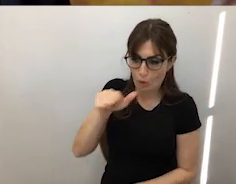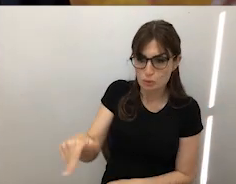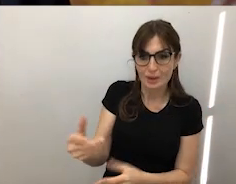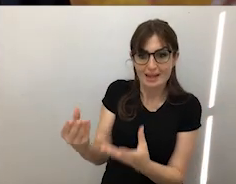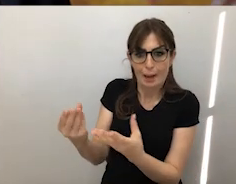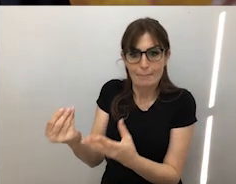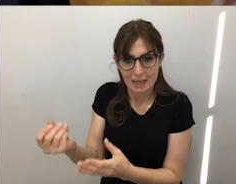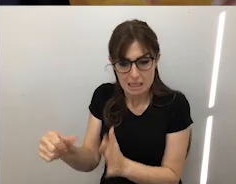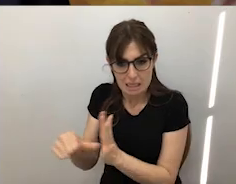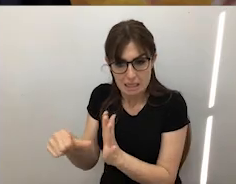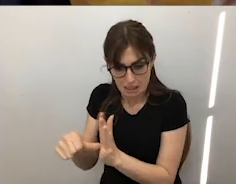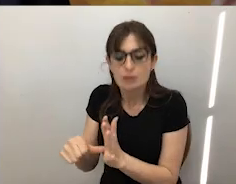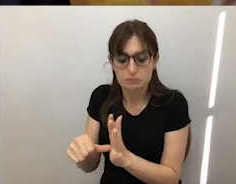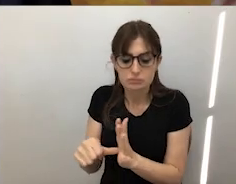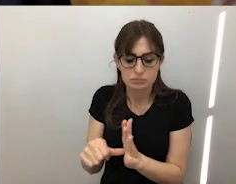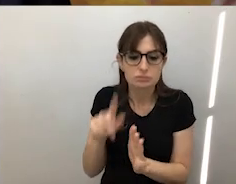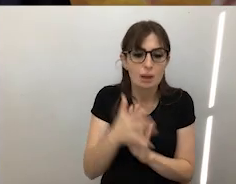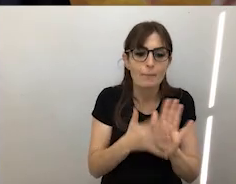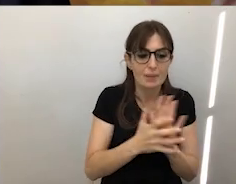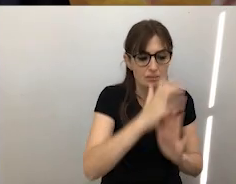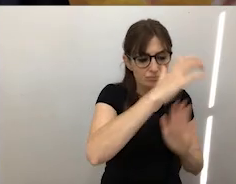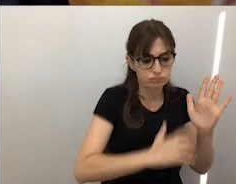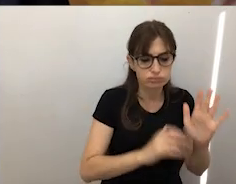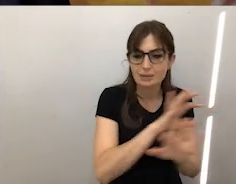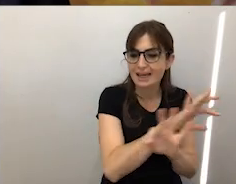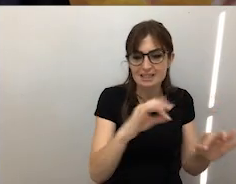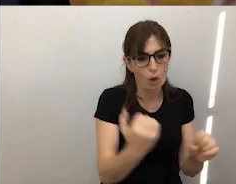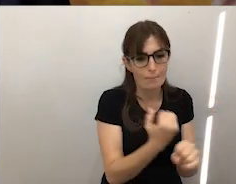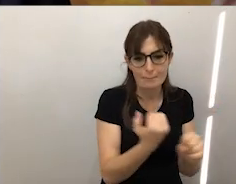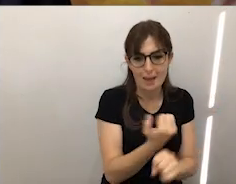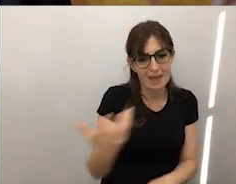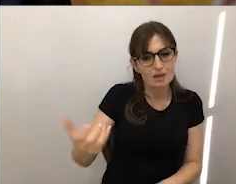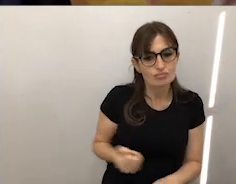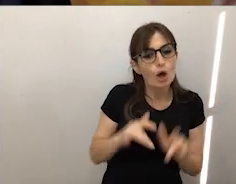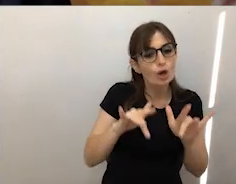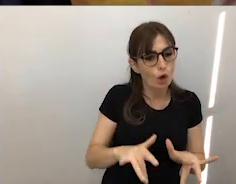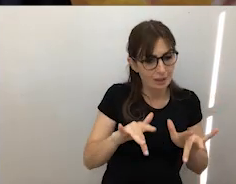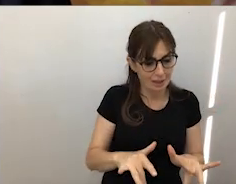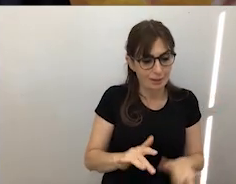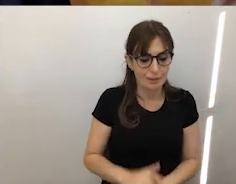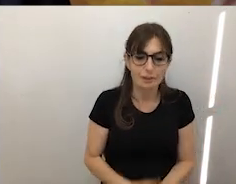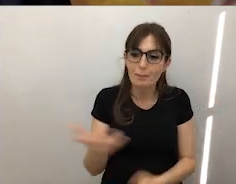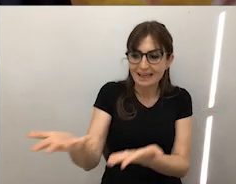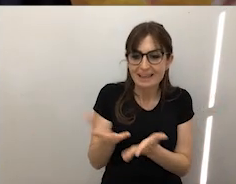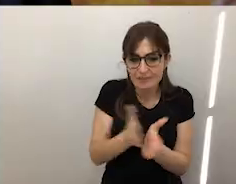to recognise the income, it's treated in the financial statements as unearned income, or revenue received in advance.